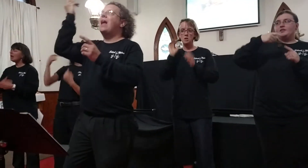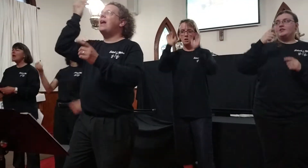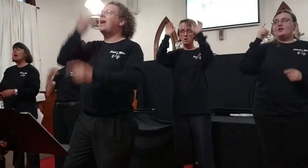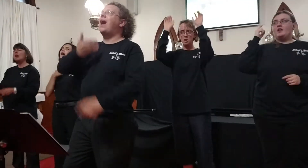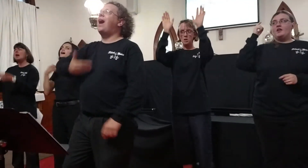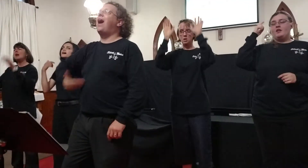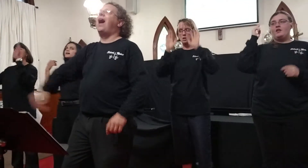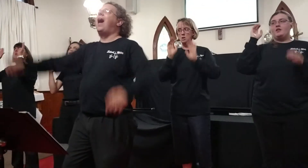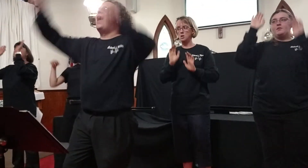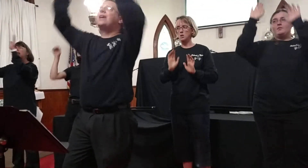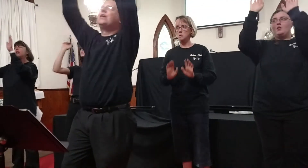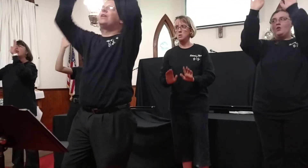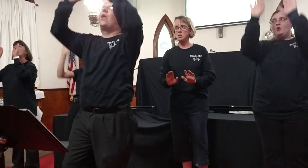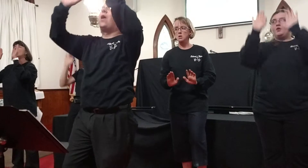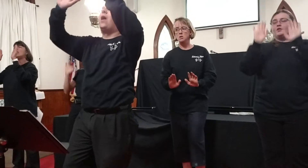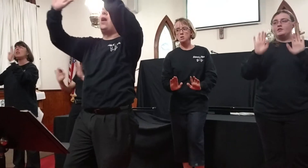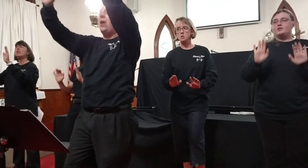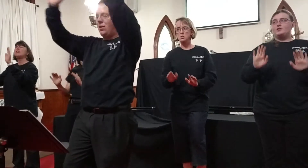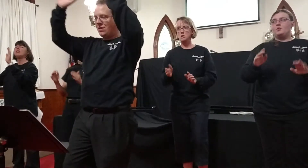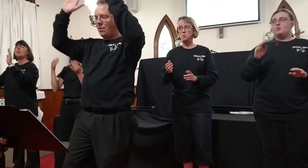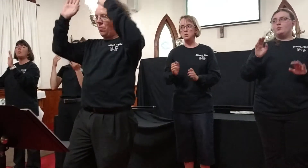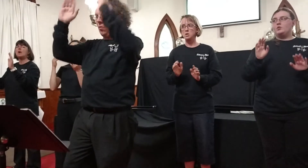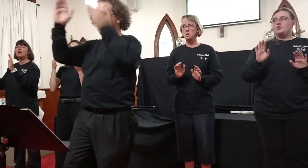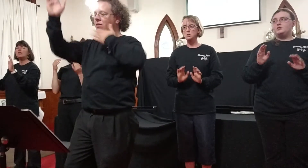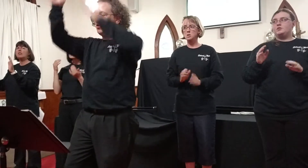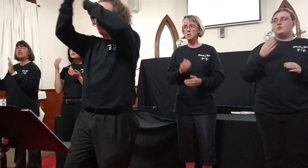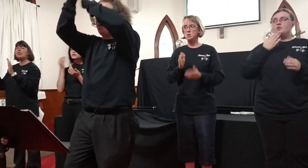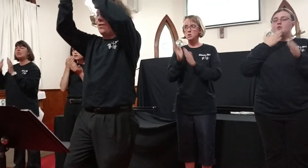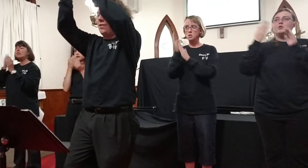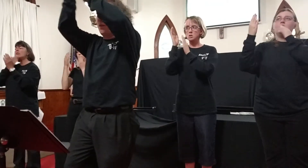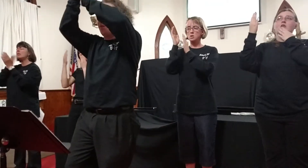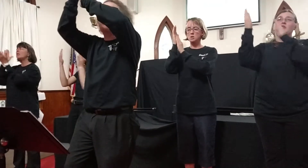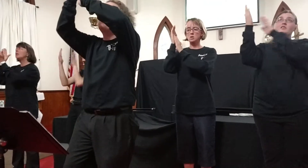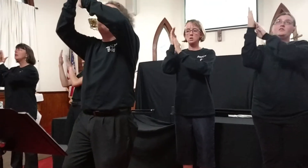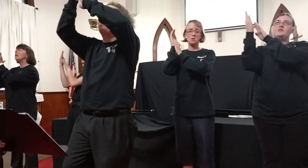When I in awesome wonder